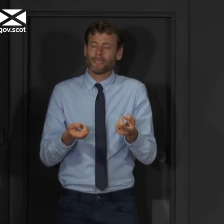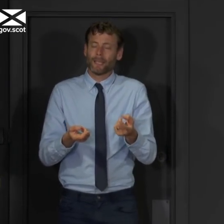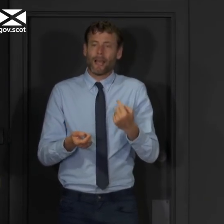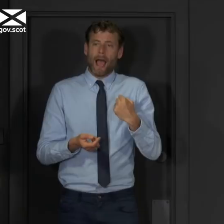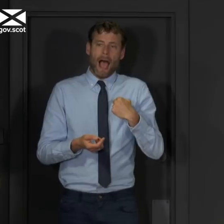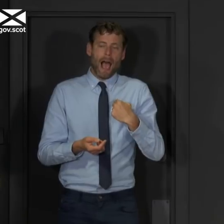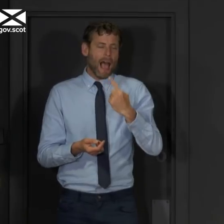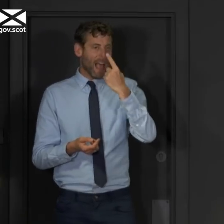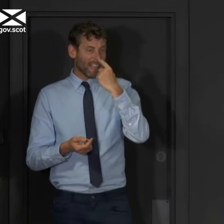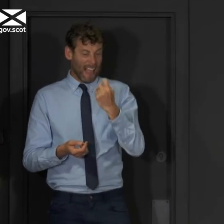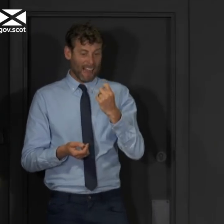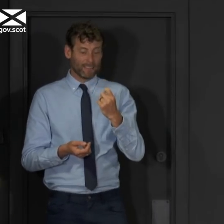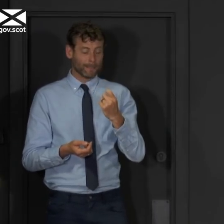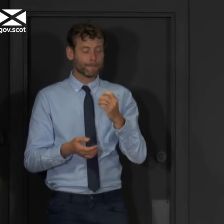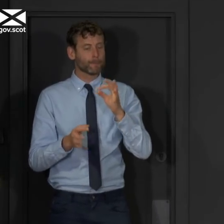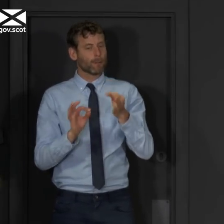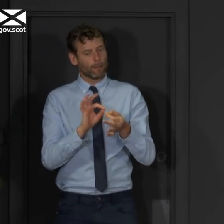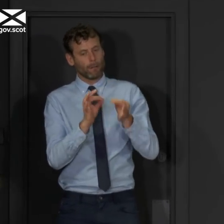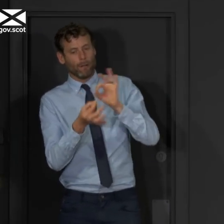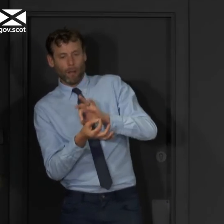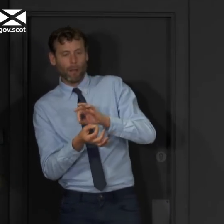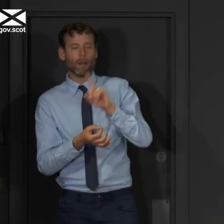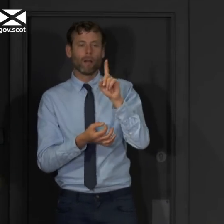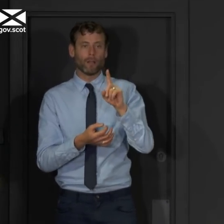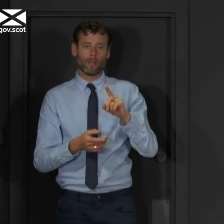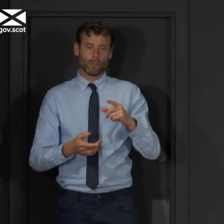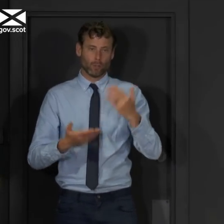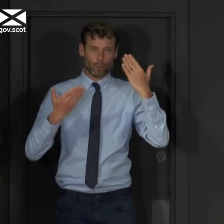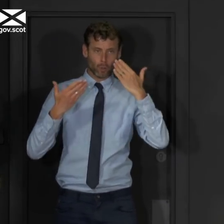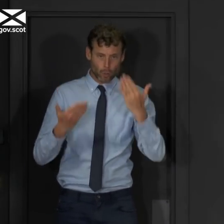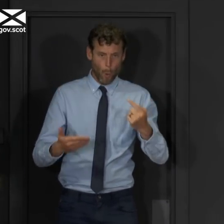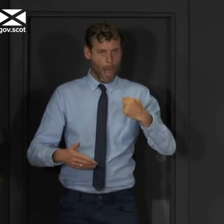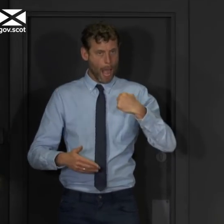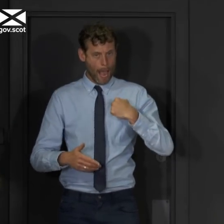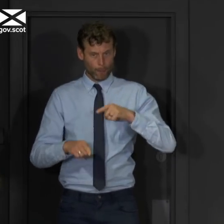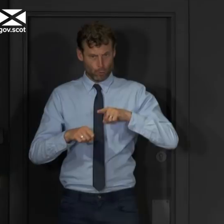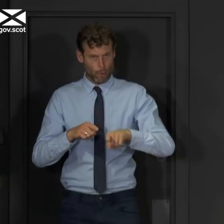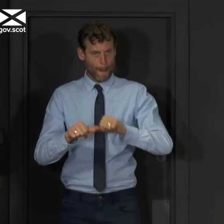every single day of this crisis is to make clear that we are doing everything as a government